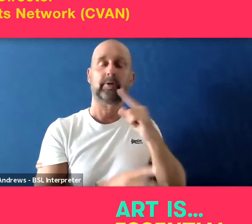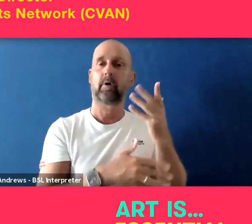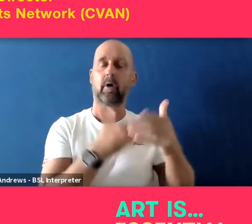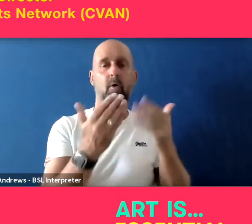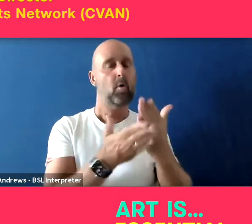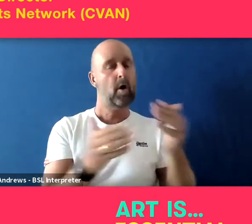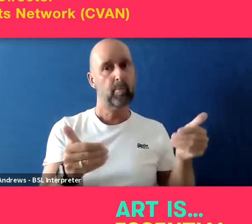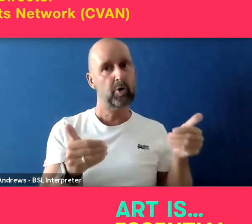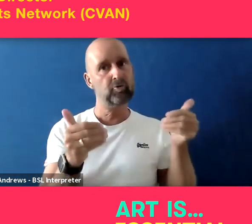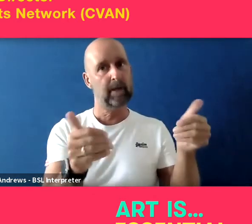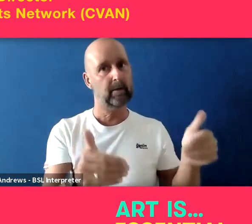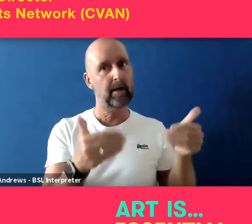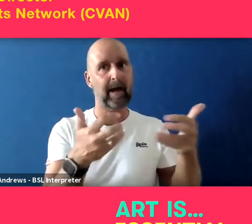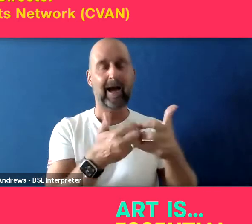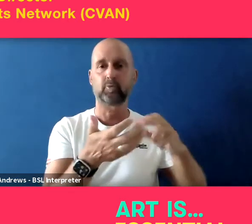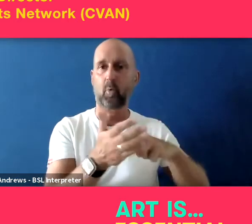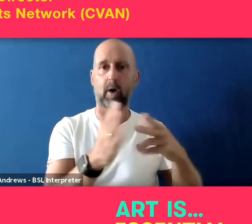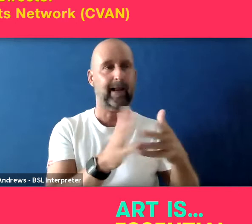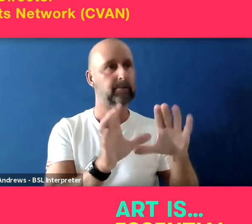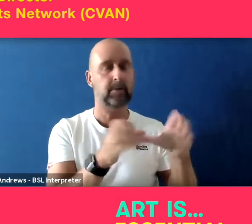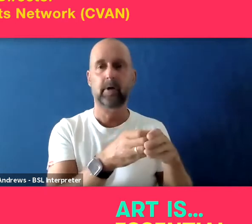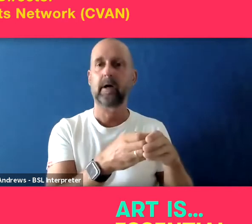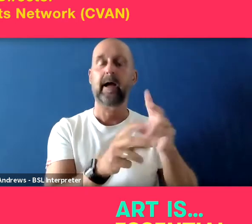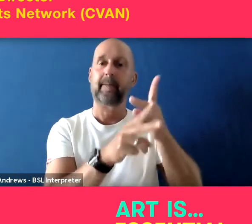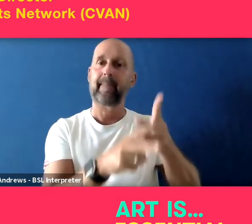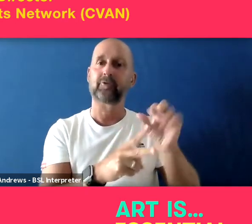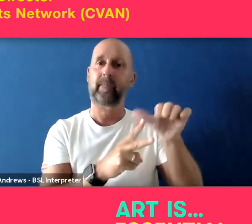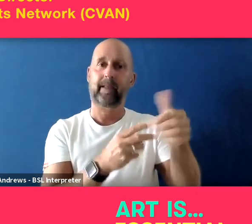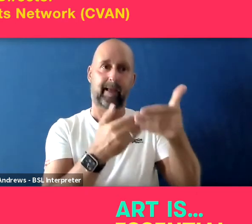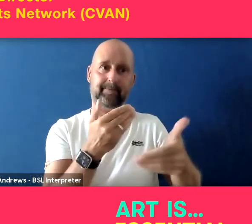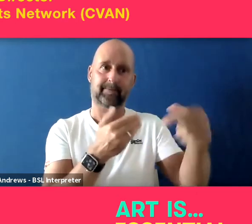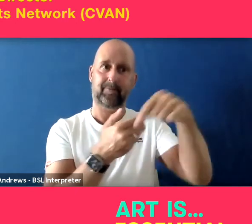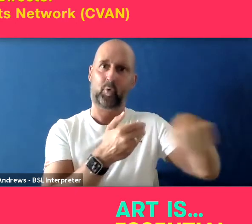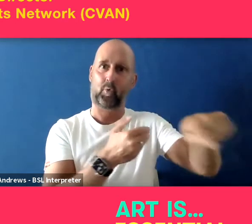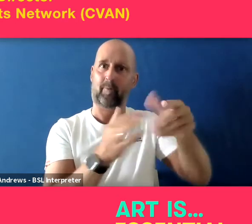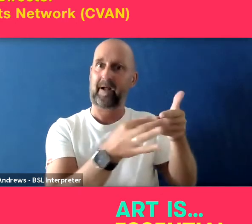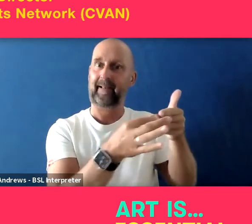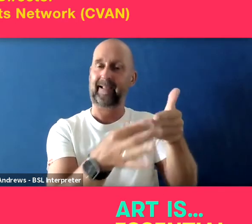organisational development through mentoring the next generation of leaders. Euella Jackson is the